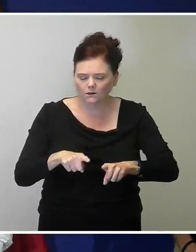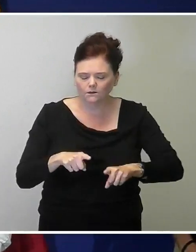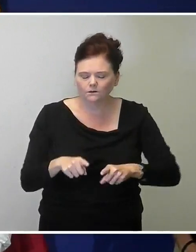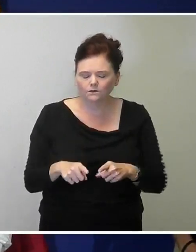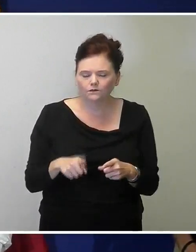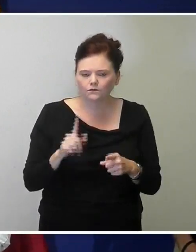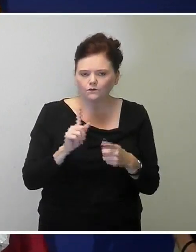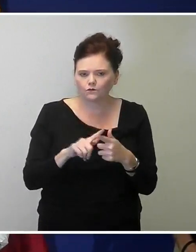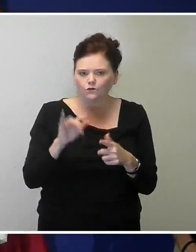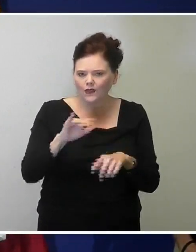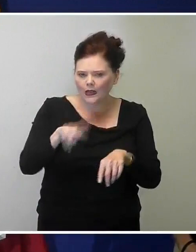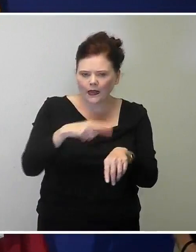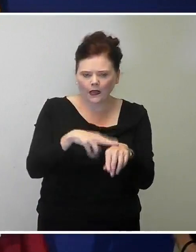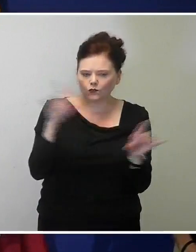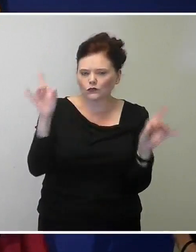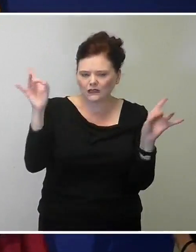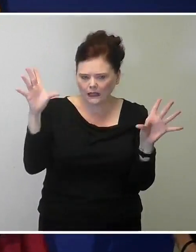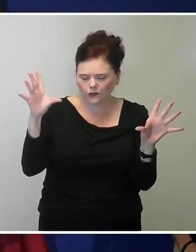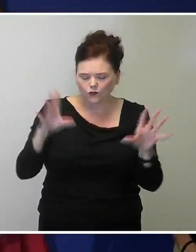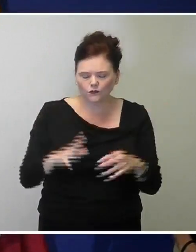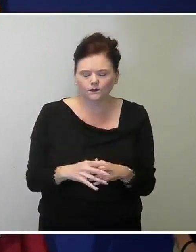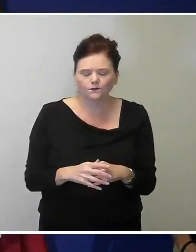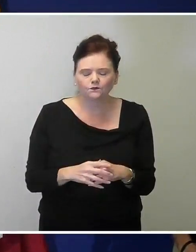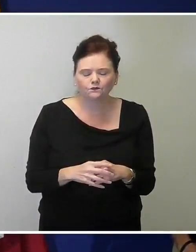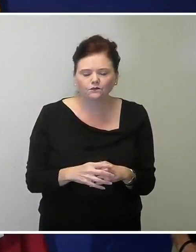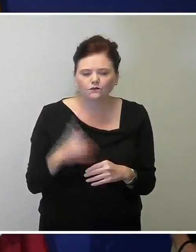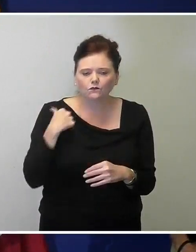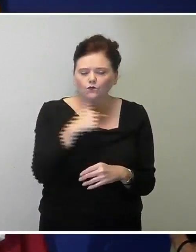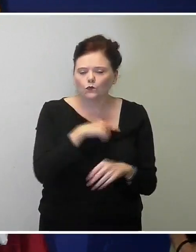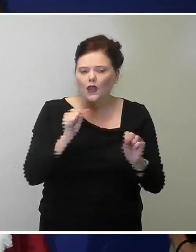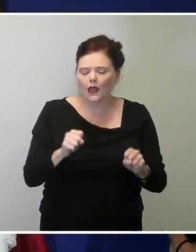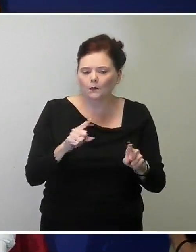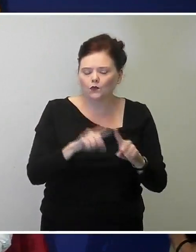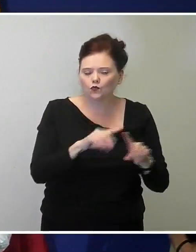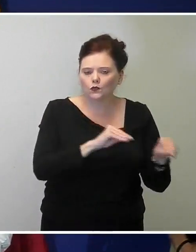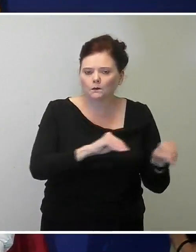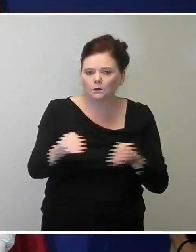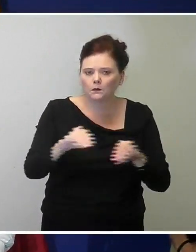ORGANIZATIONS AND AGENCIES COMING TOGETHER TO HAVE A UNIFIED RESPONSE TO SUCH AN